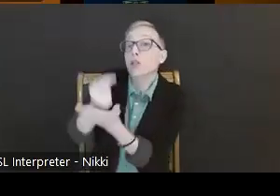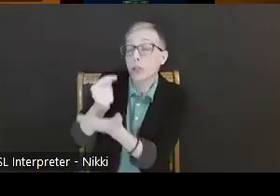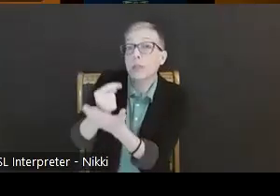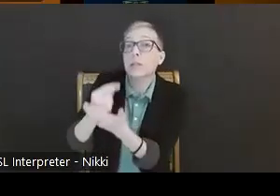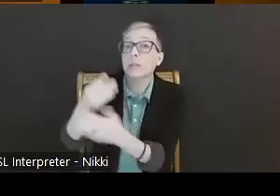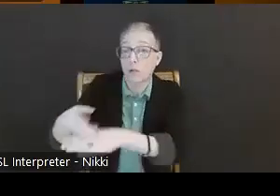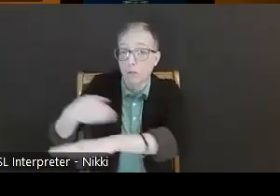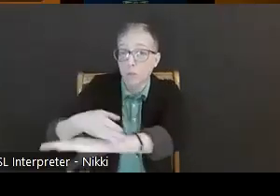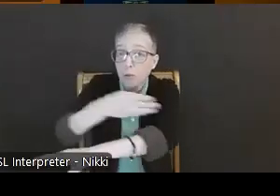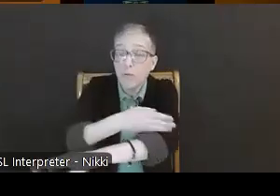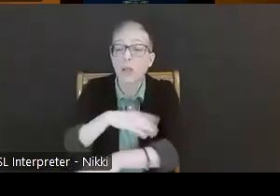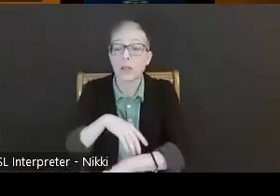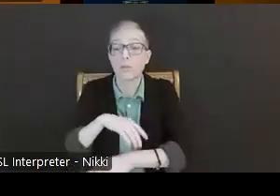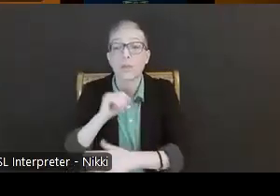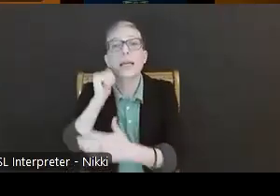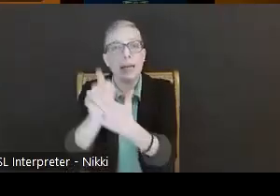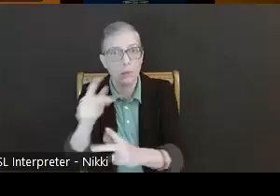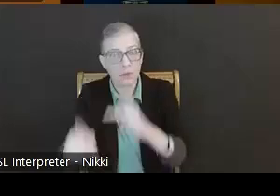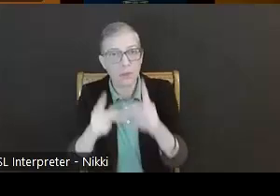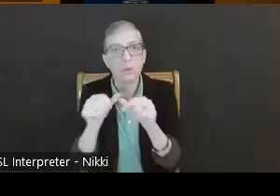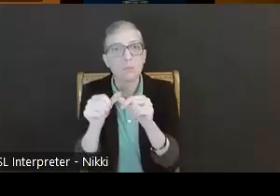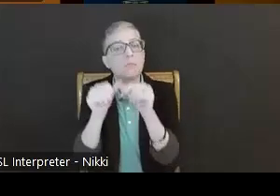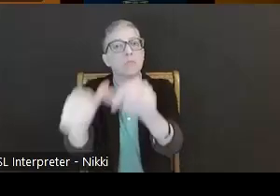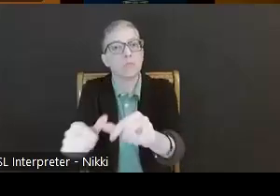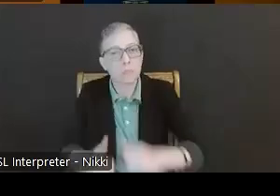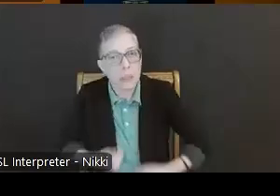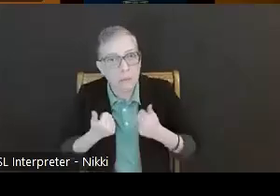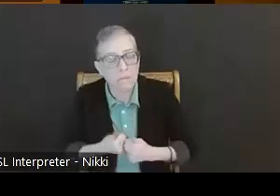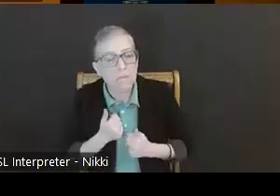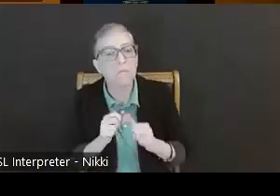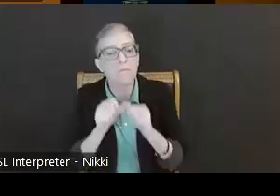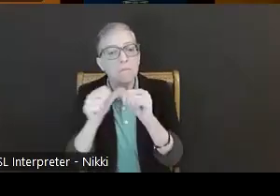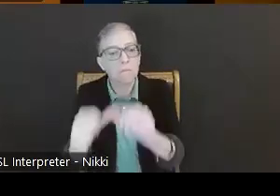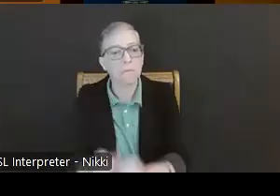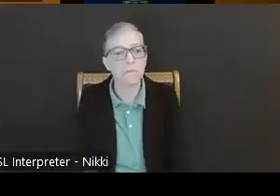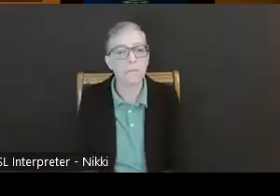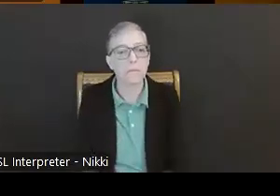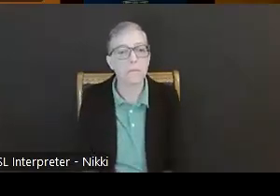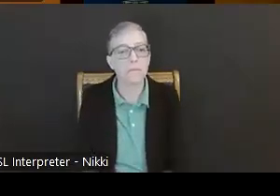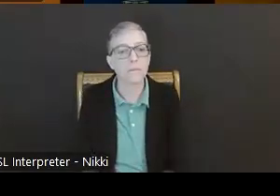people and help them live longer but the other side of people living longer means there's you